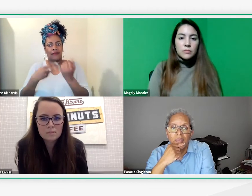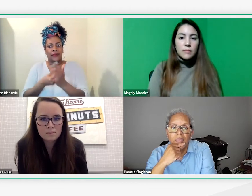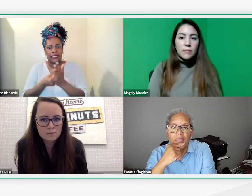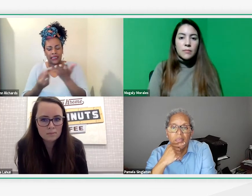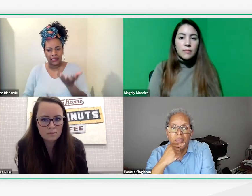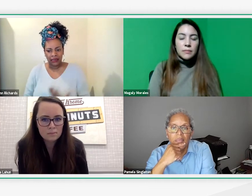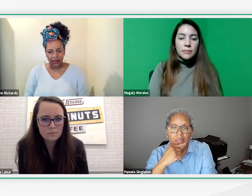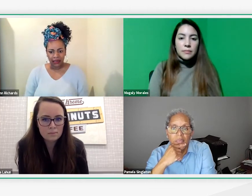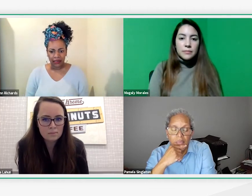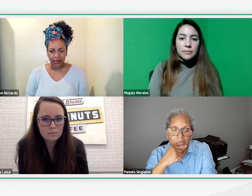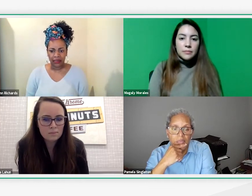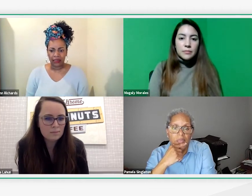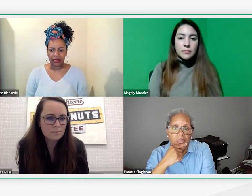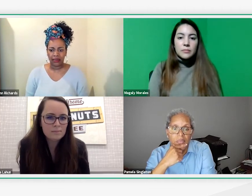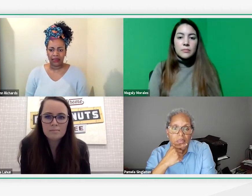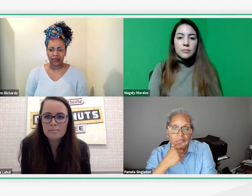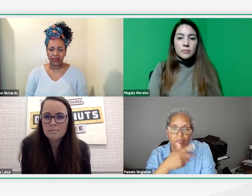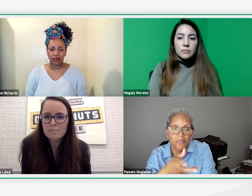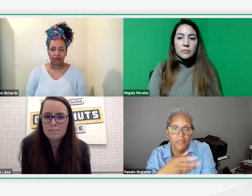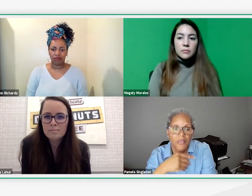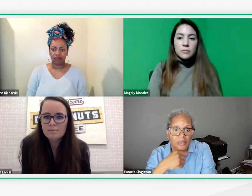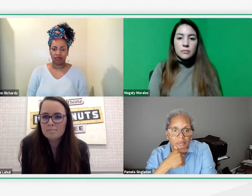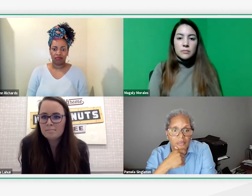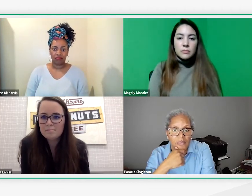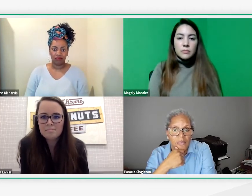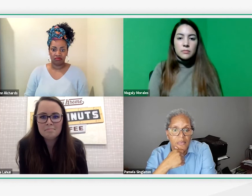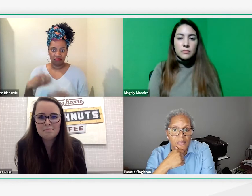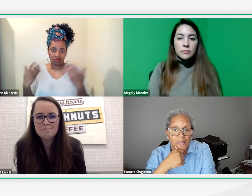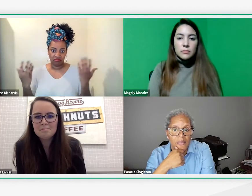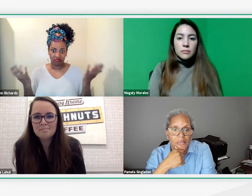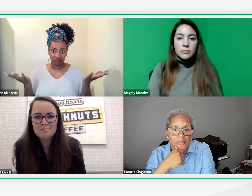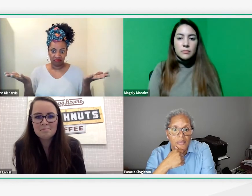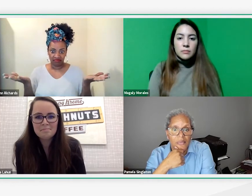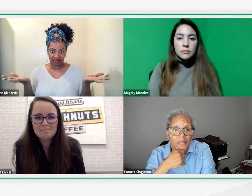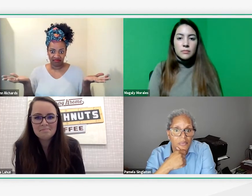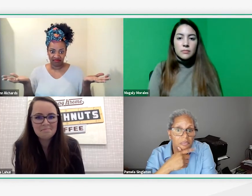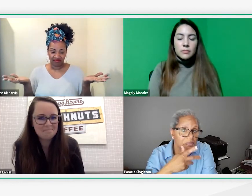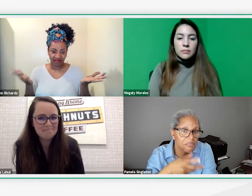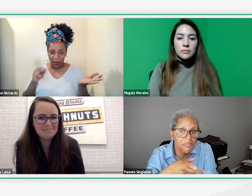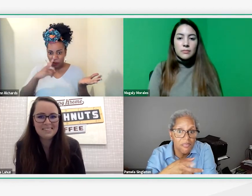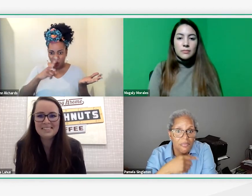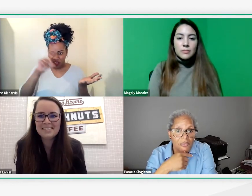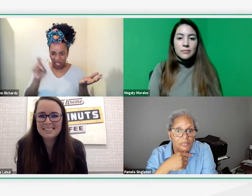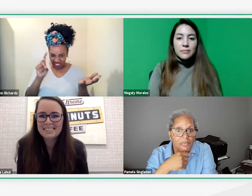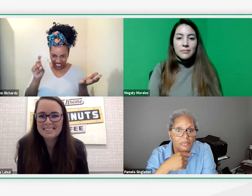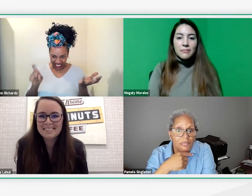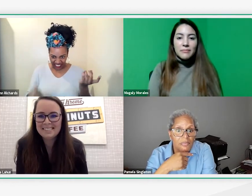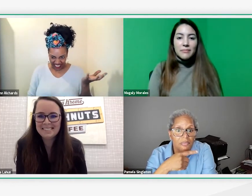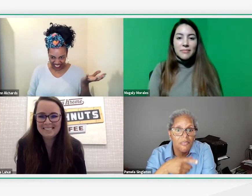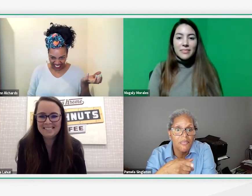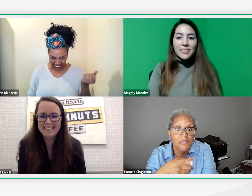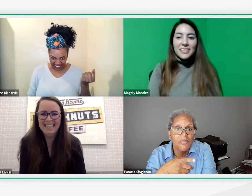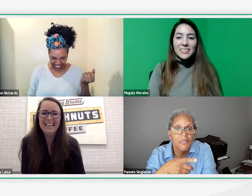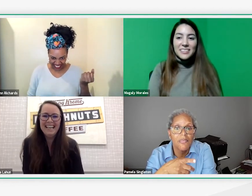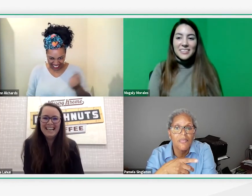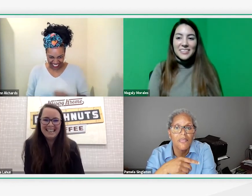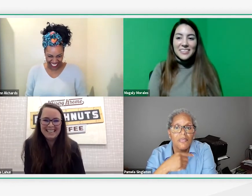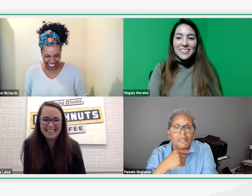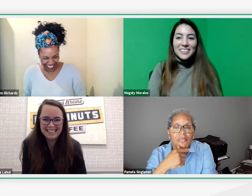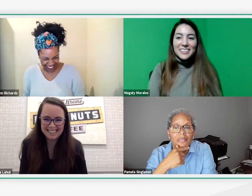What should I do to save money? Any responses to that question?